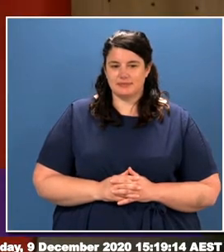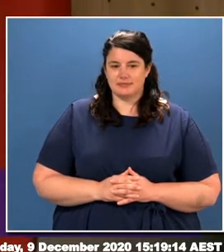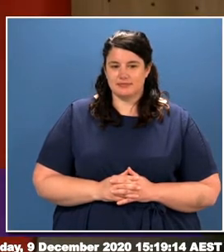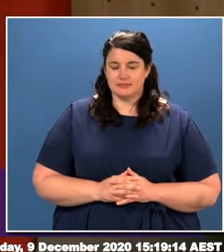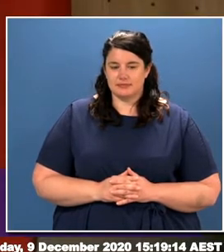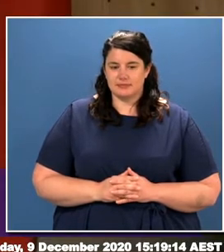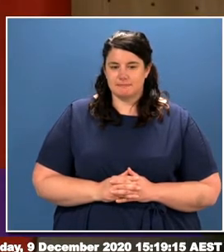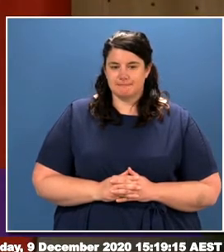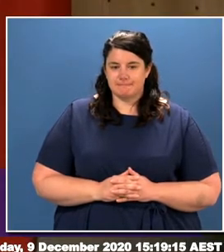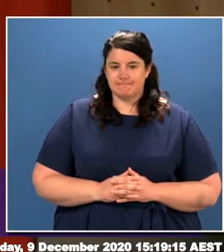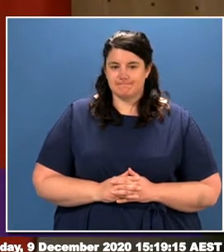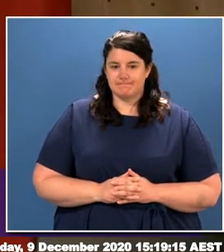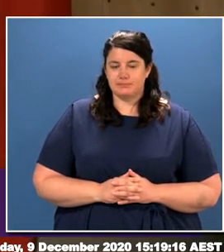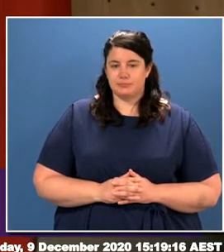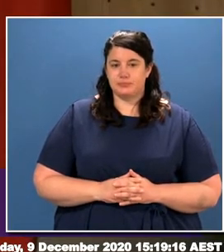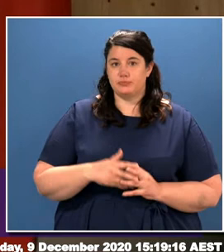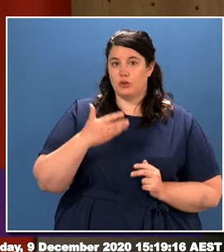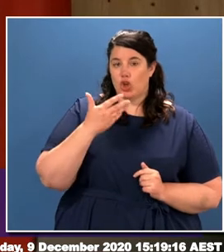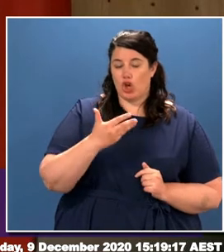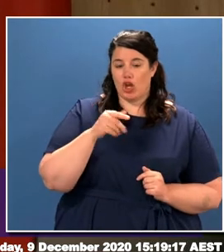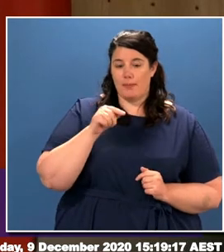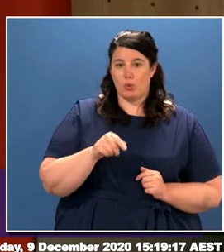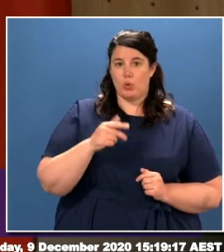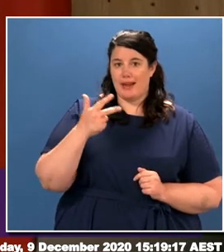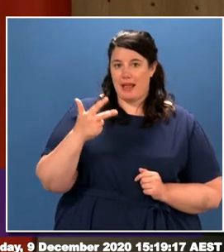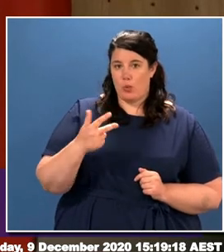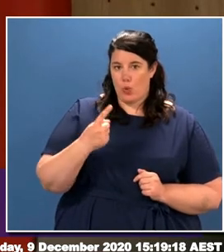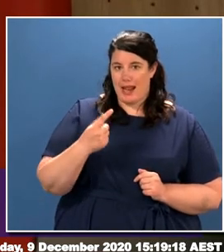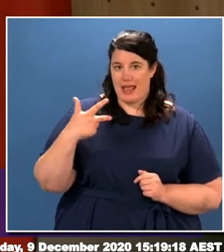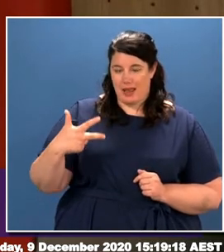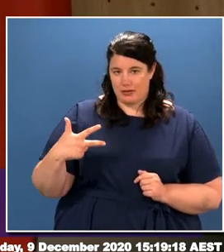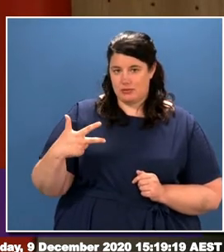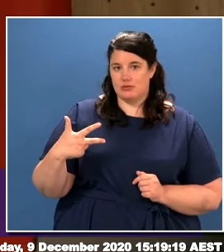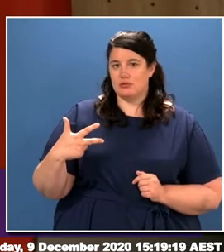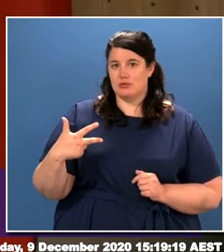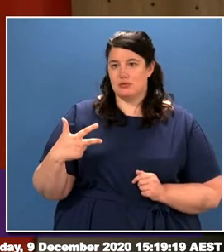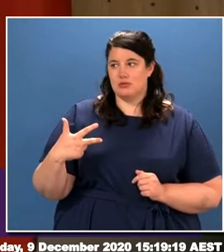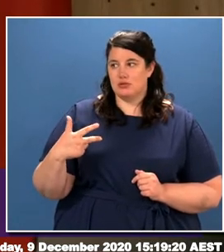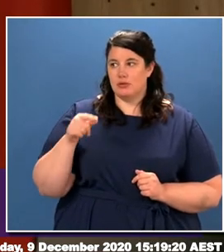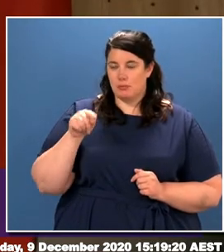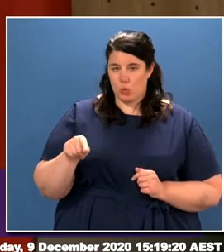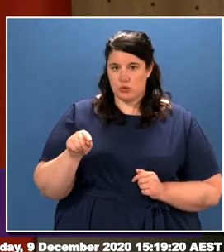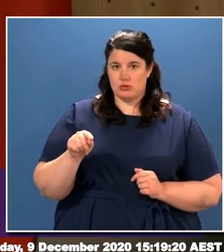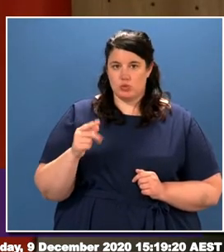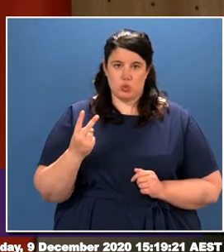It is exhibit 9.18.2.